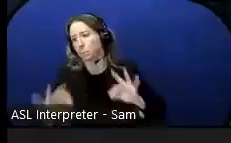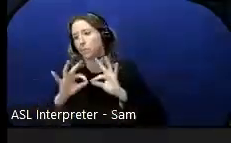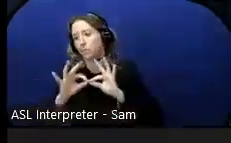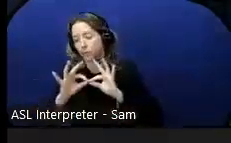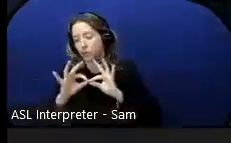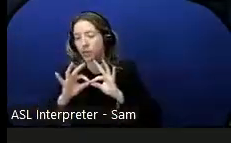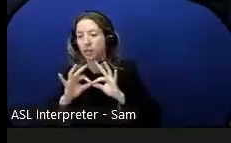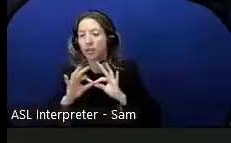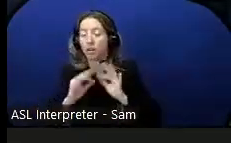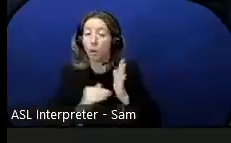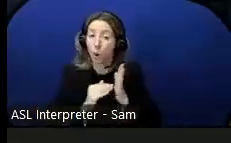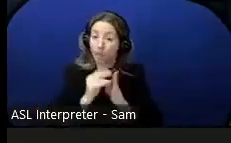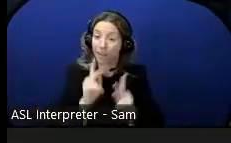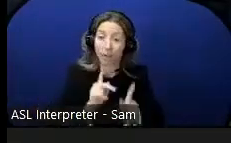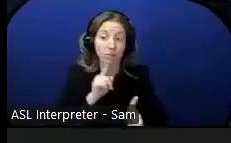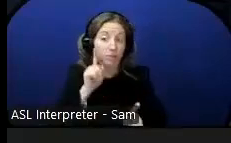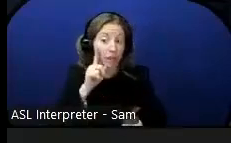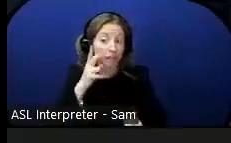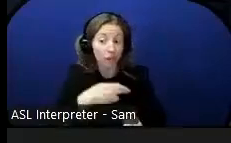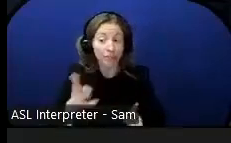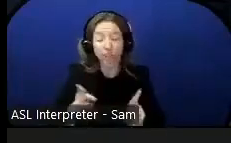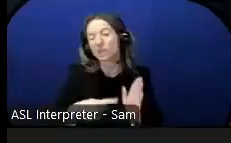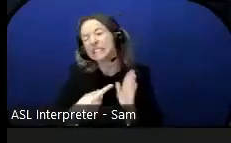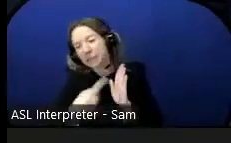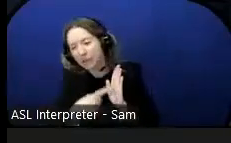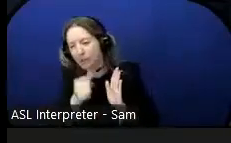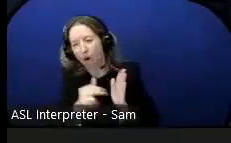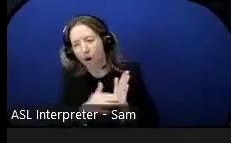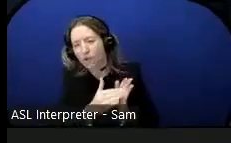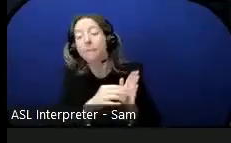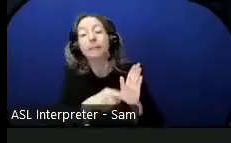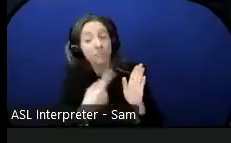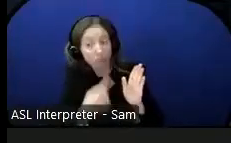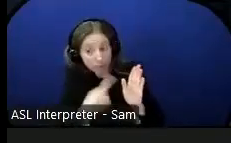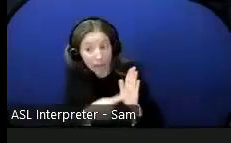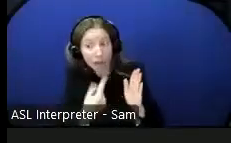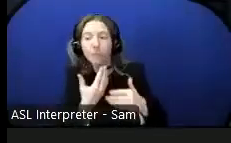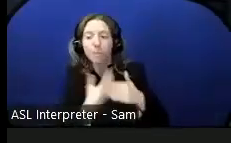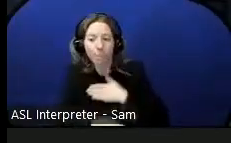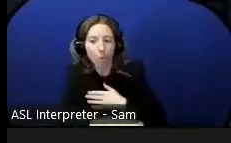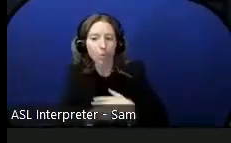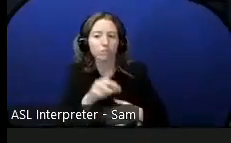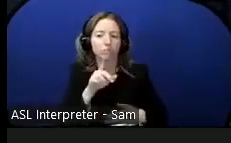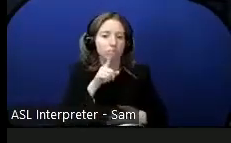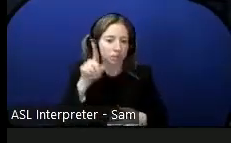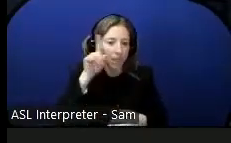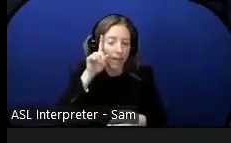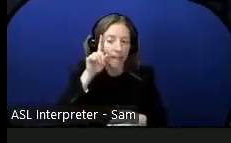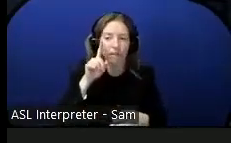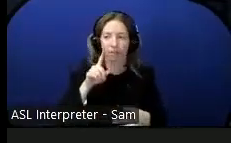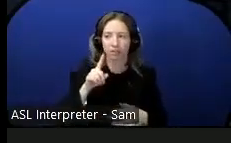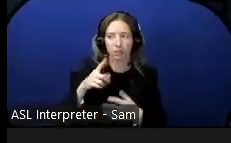You would technically consider English a second language in that case, so it's very, very important to keep in mind